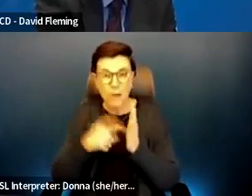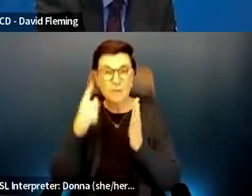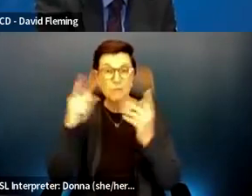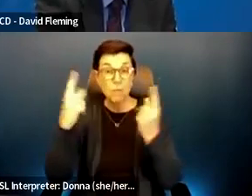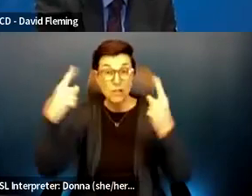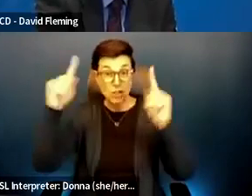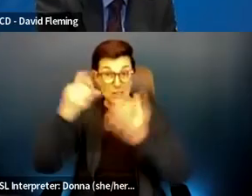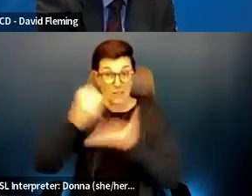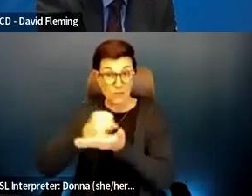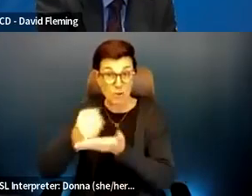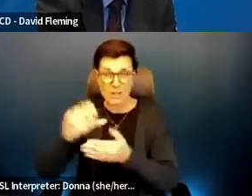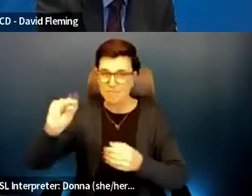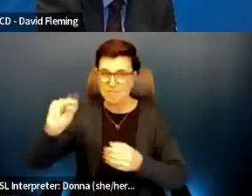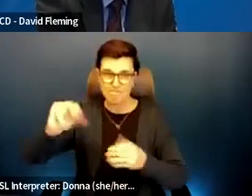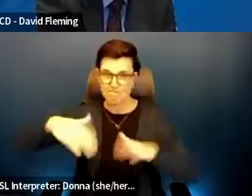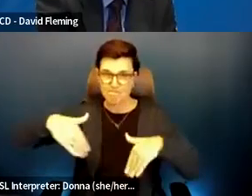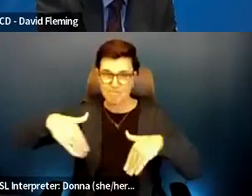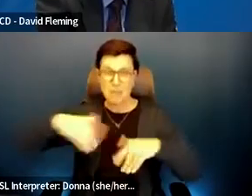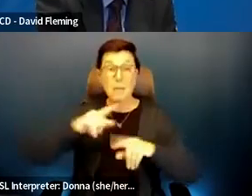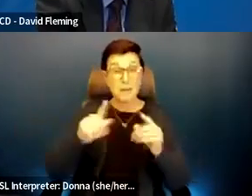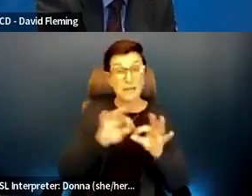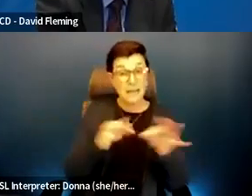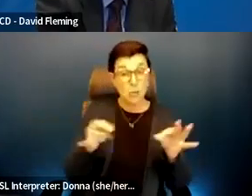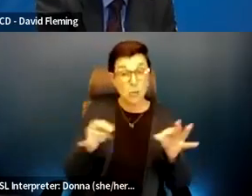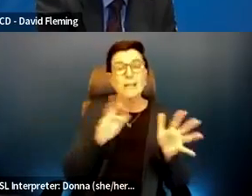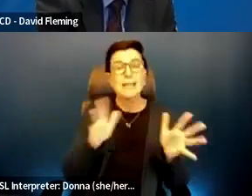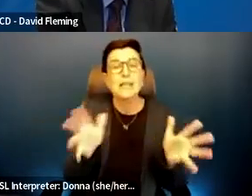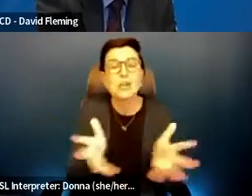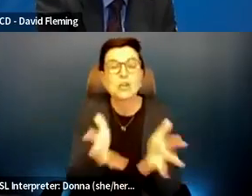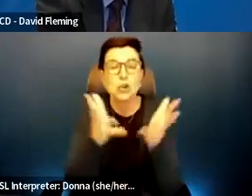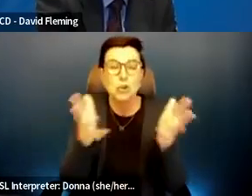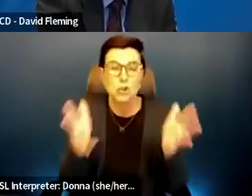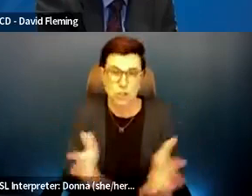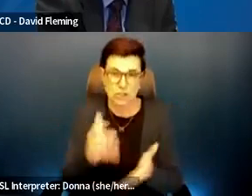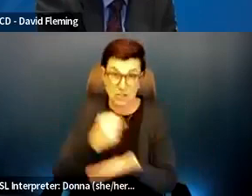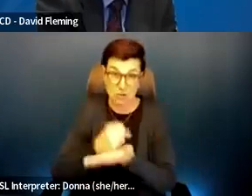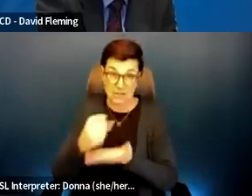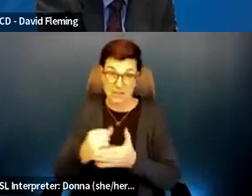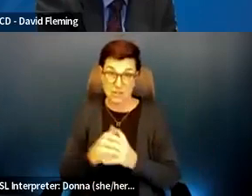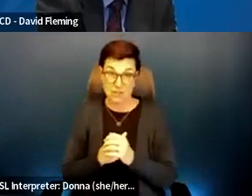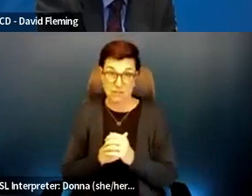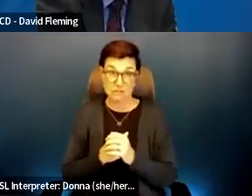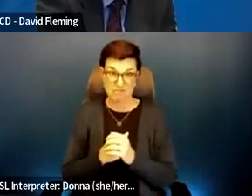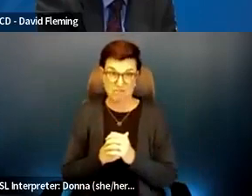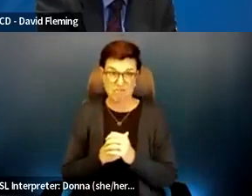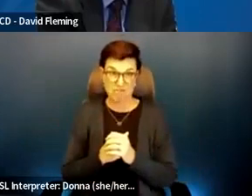that encourages moving towards accreditation, and that could be one area where we could look at measures